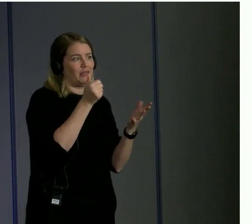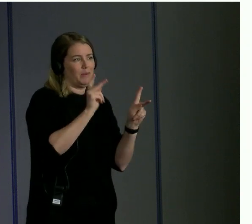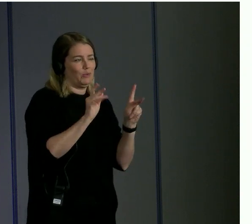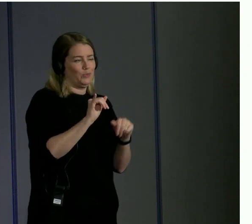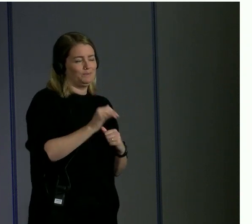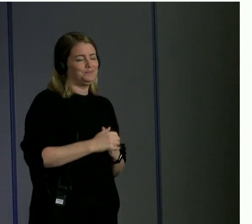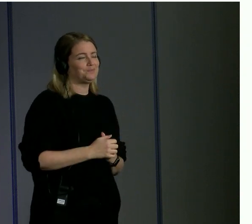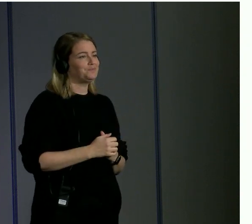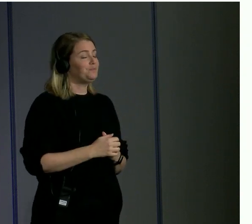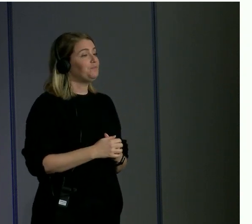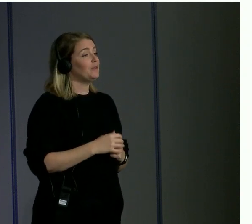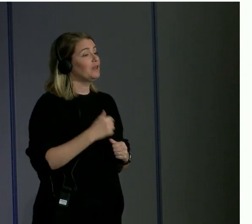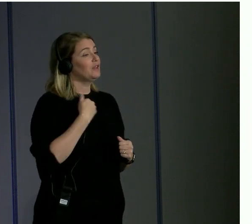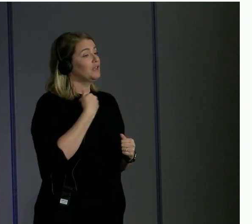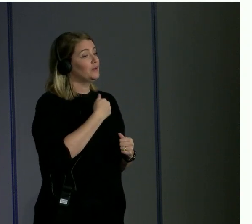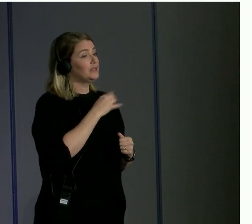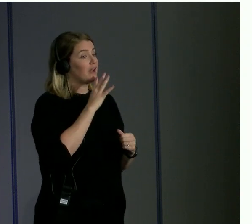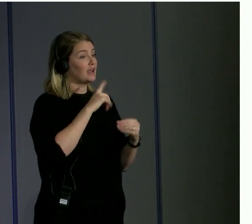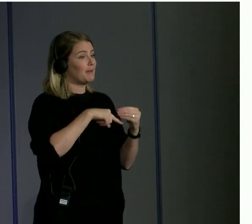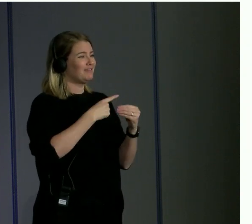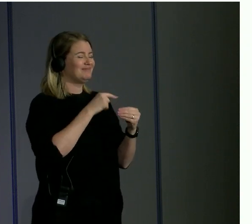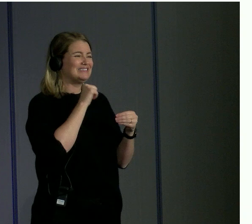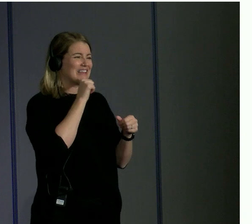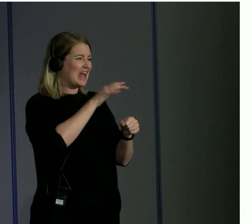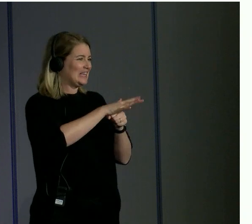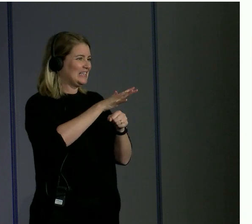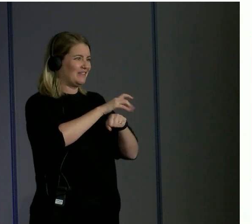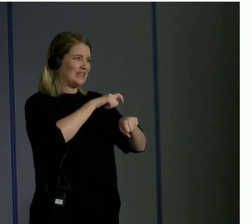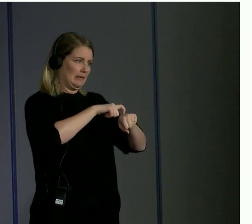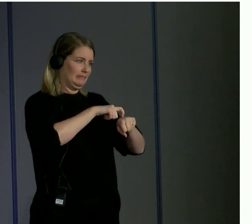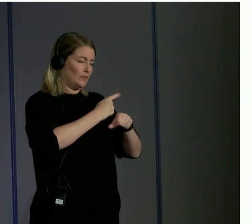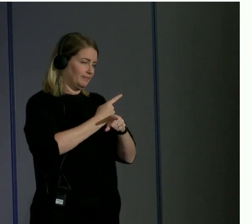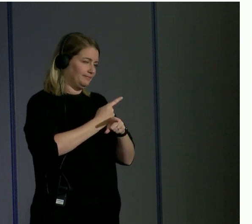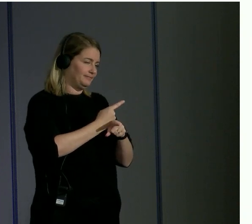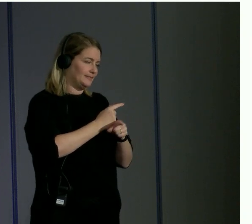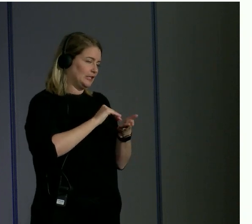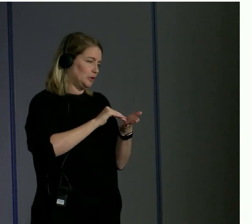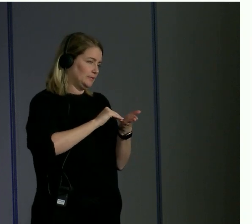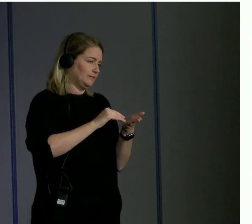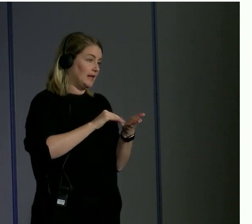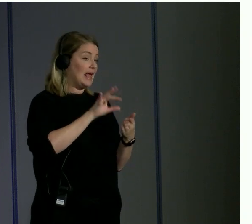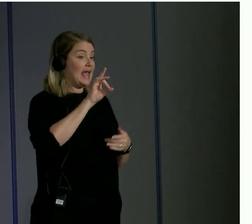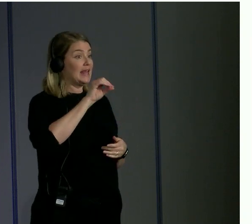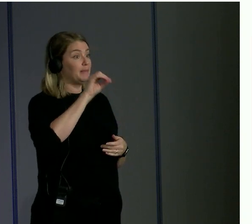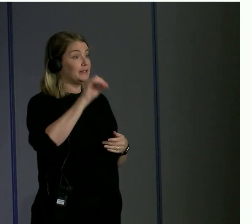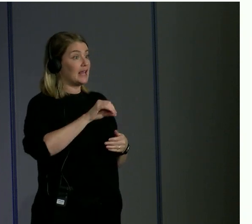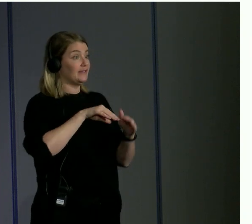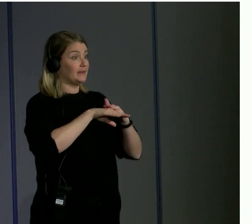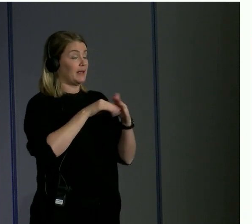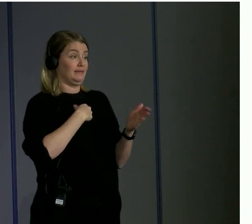So we talked about not enough time. Right? 80% of accessibility. And I'm serious about this.